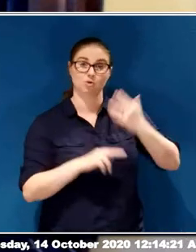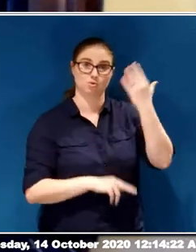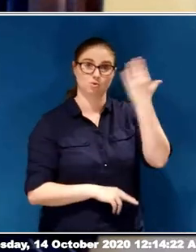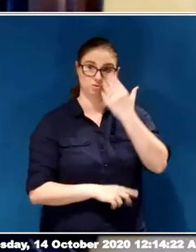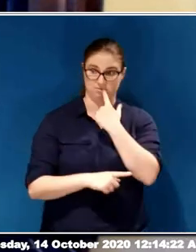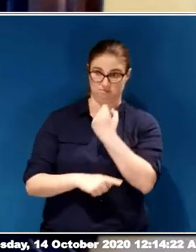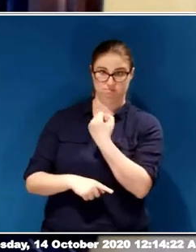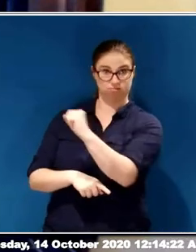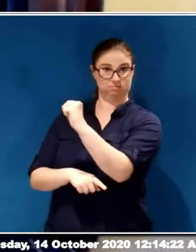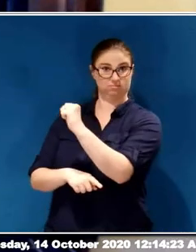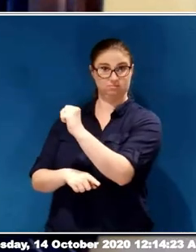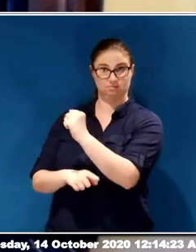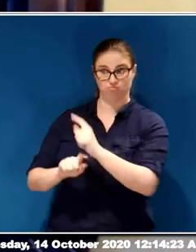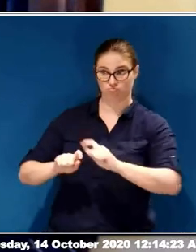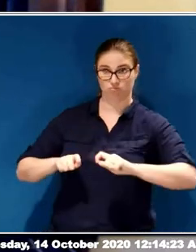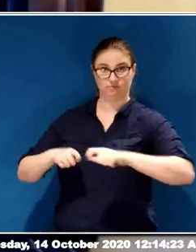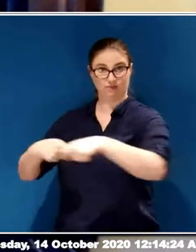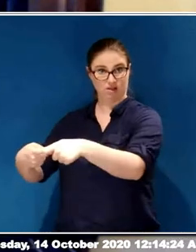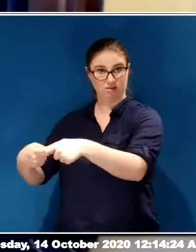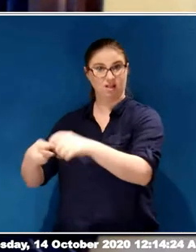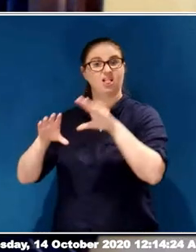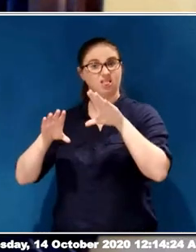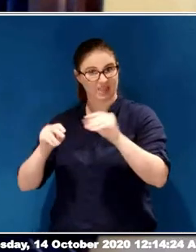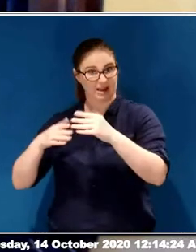No, I understand that.